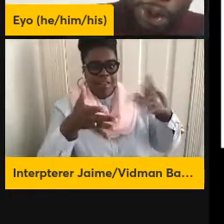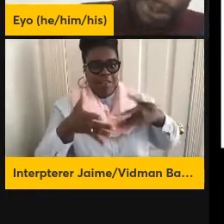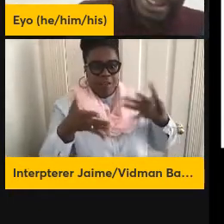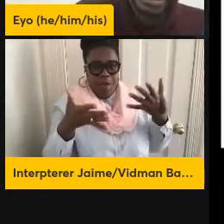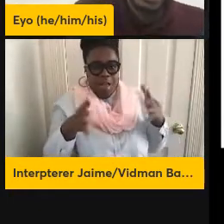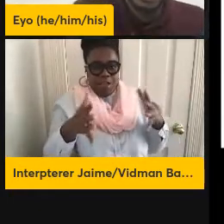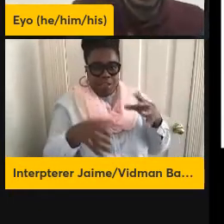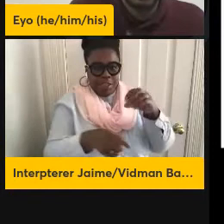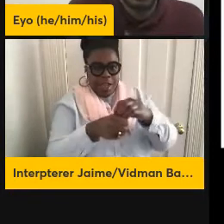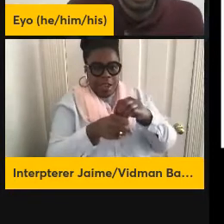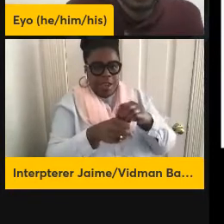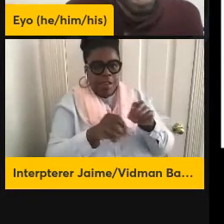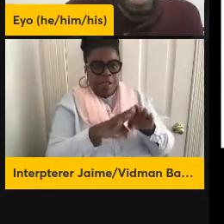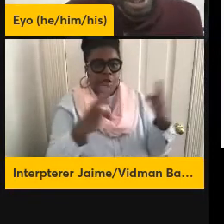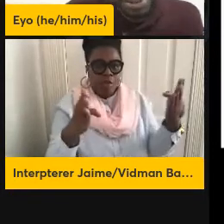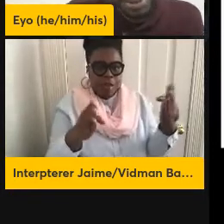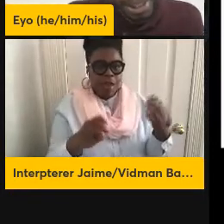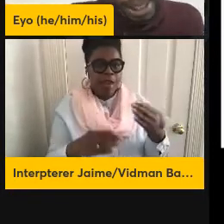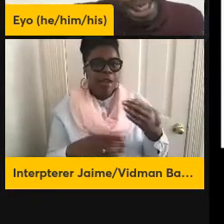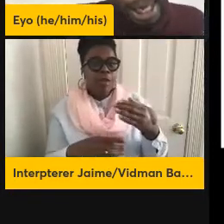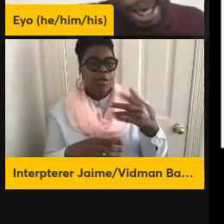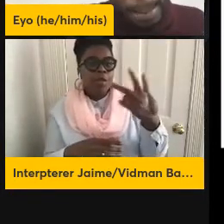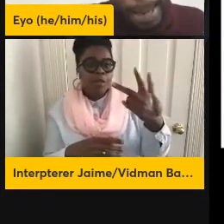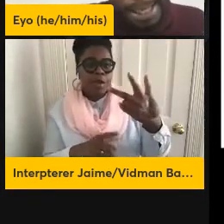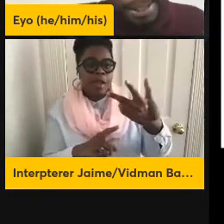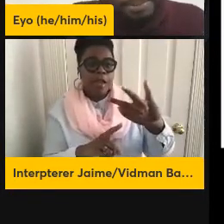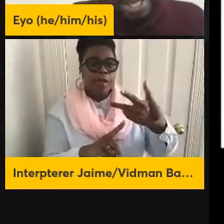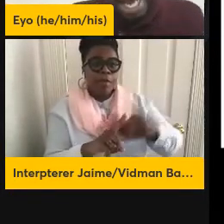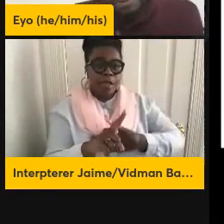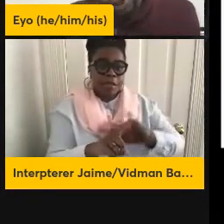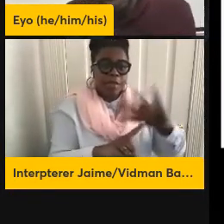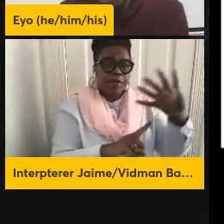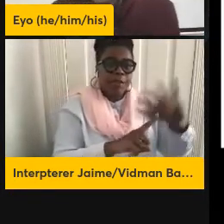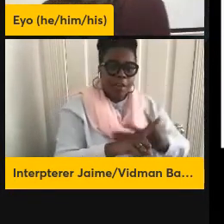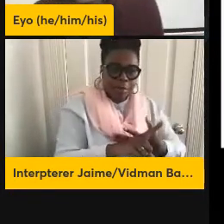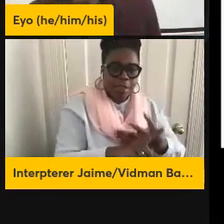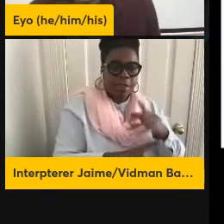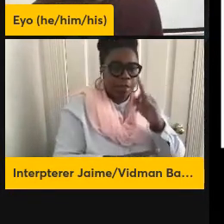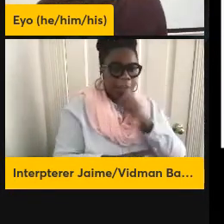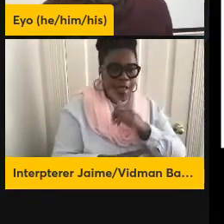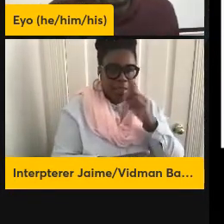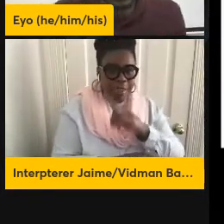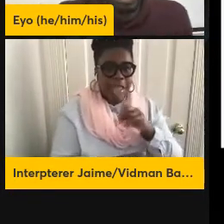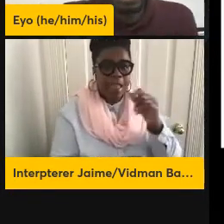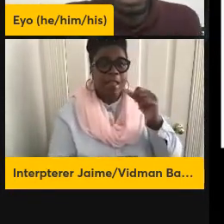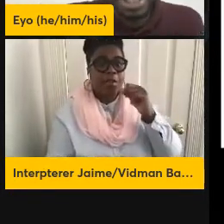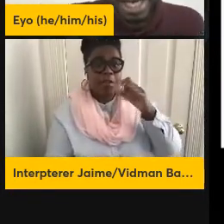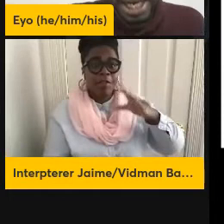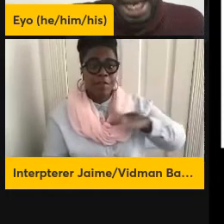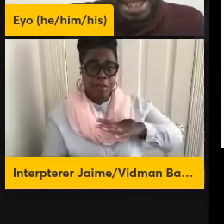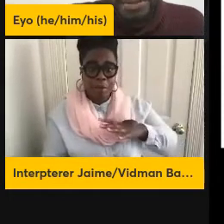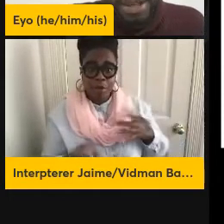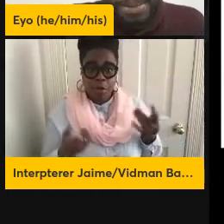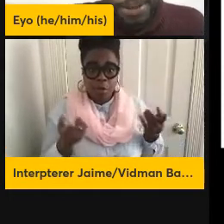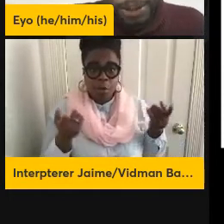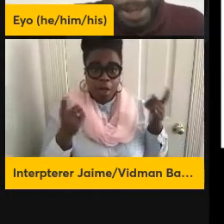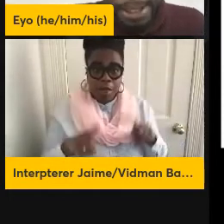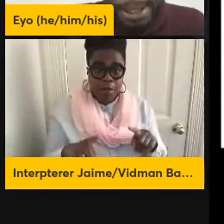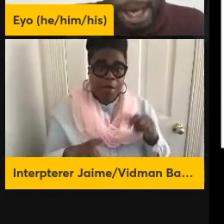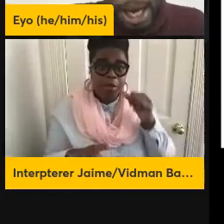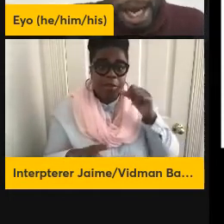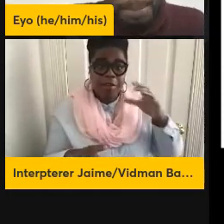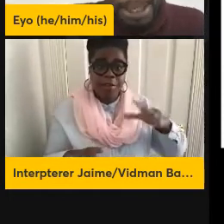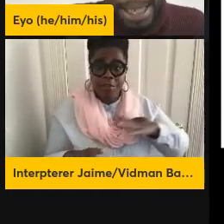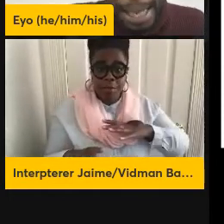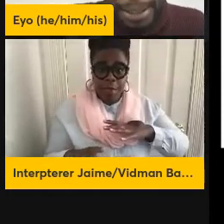Joe did these tests on three to five month old mice. And first of all, in females, what he saw was that the female spent less